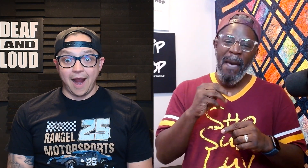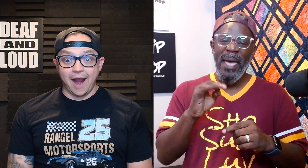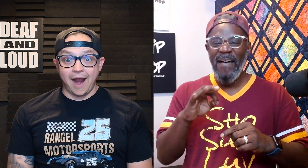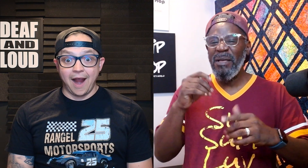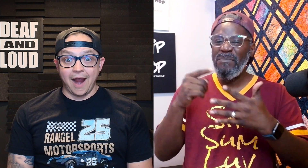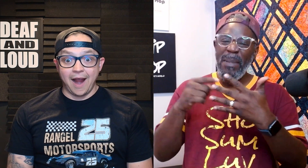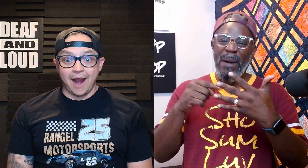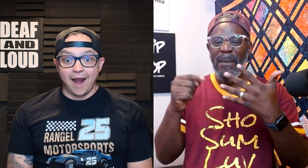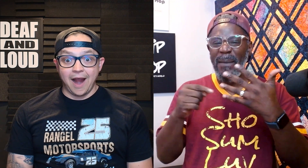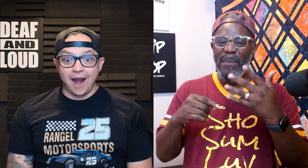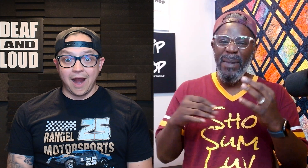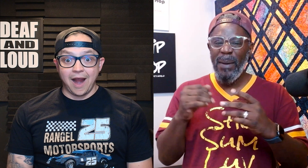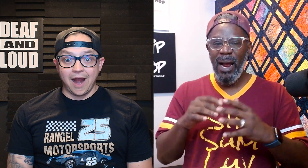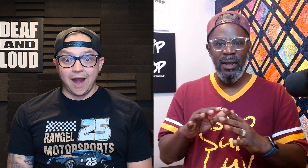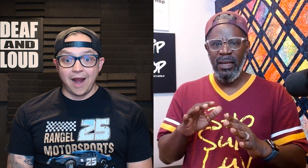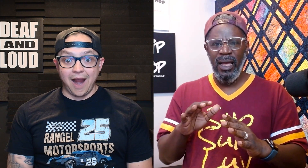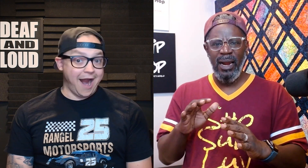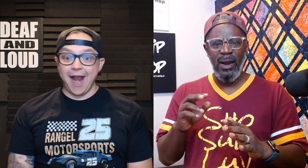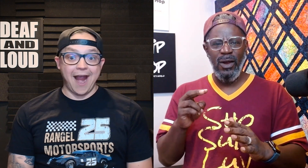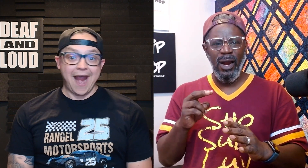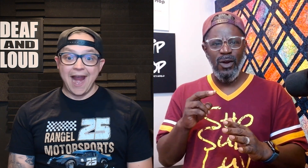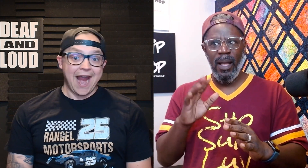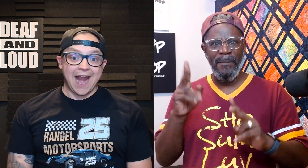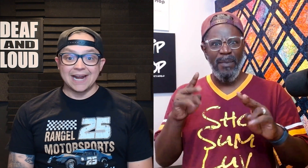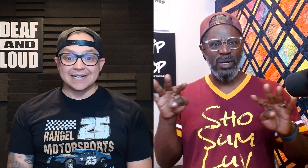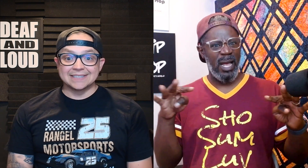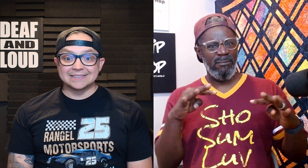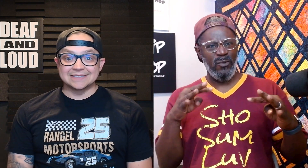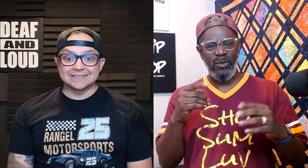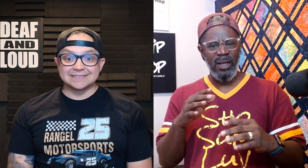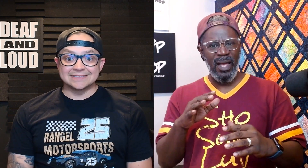And I looked and people were like, what's wrong?